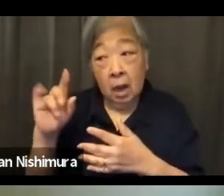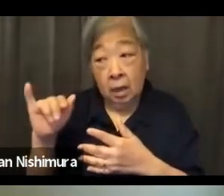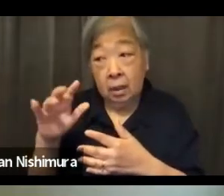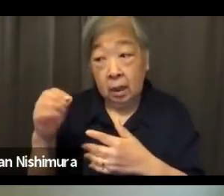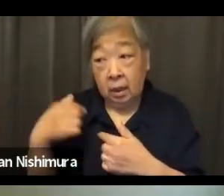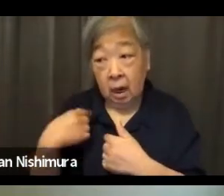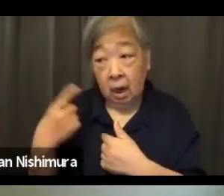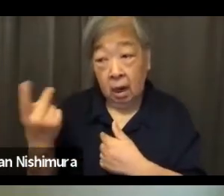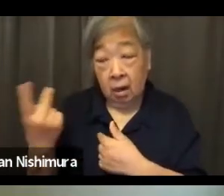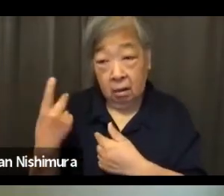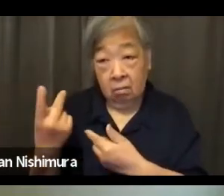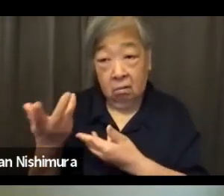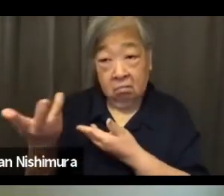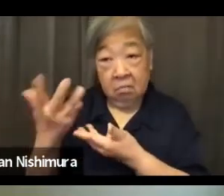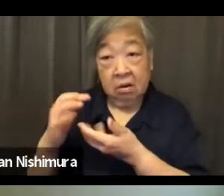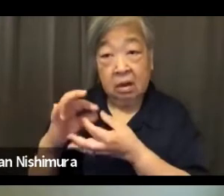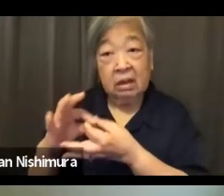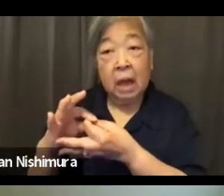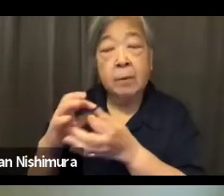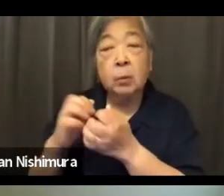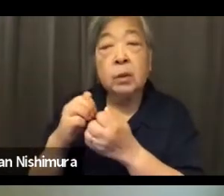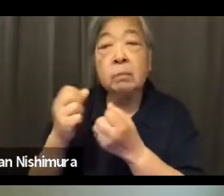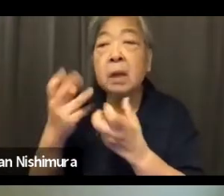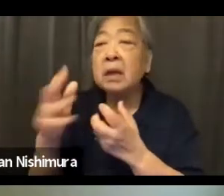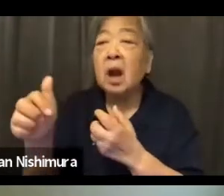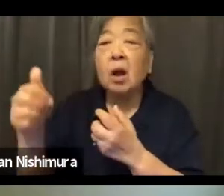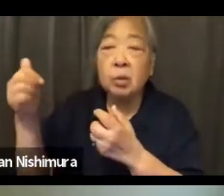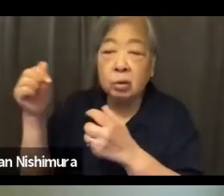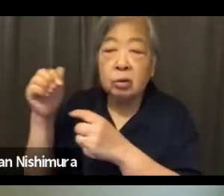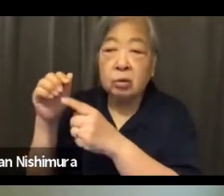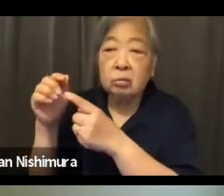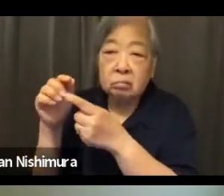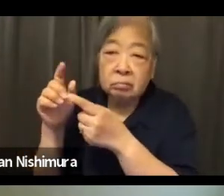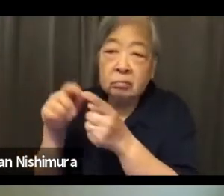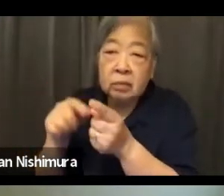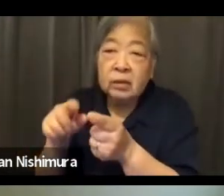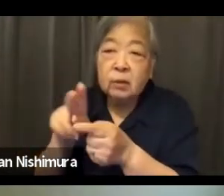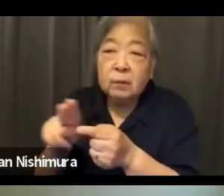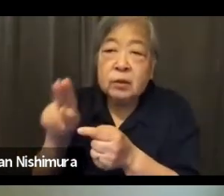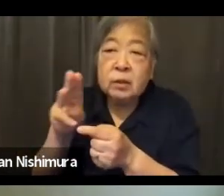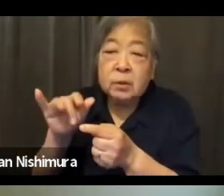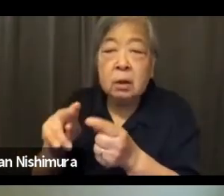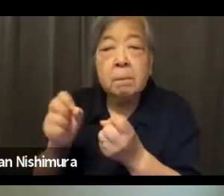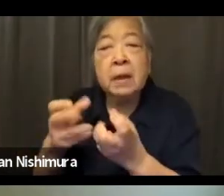a number of other Disability Resource Center staff at the University of Minnesota on accommodations